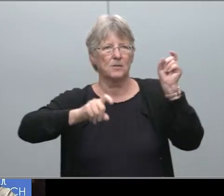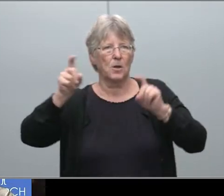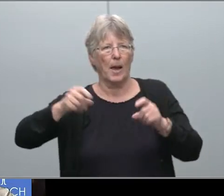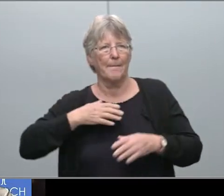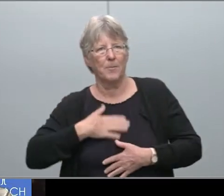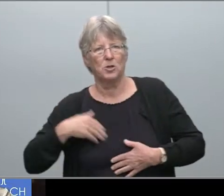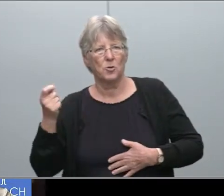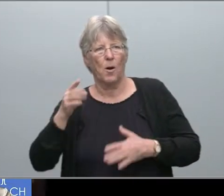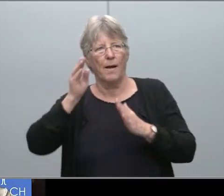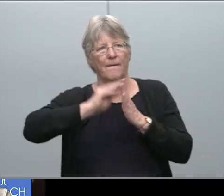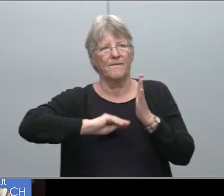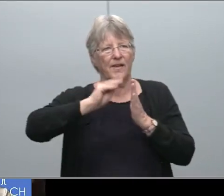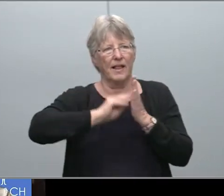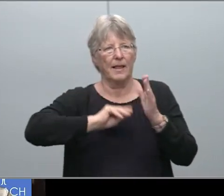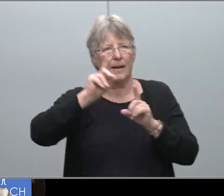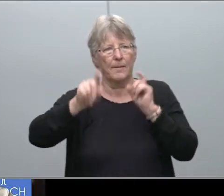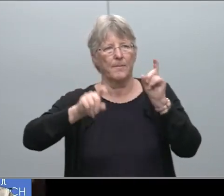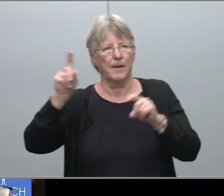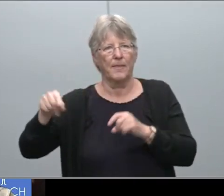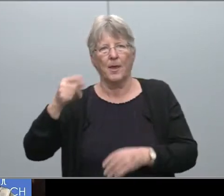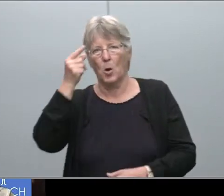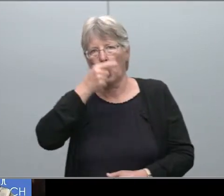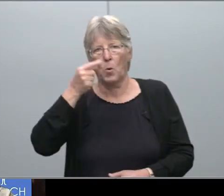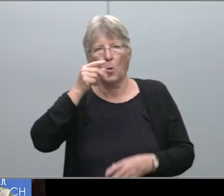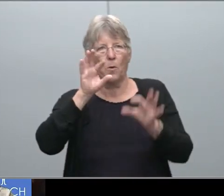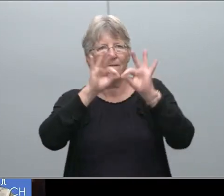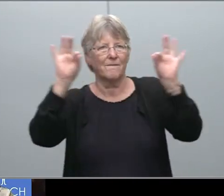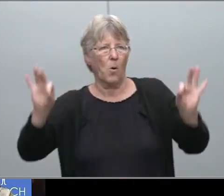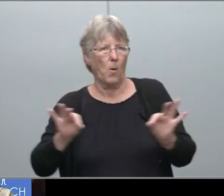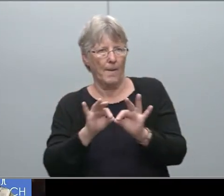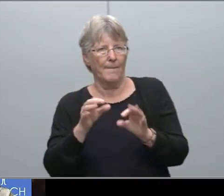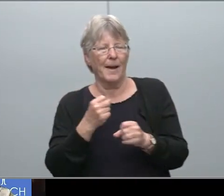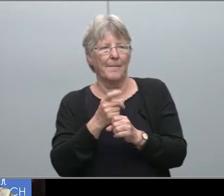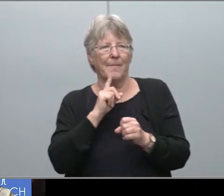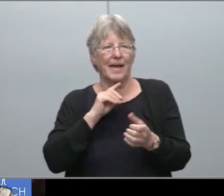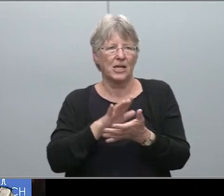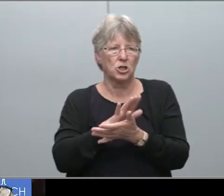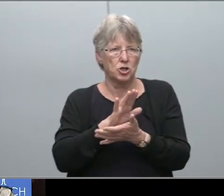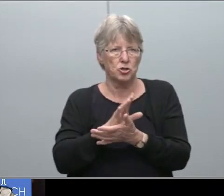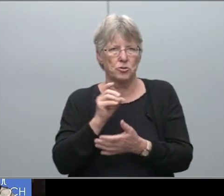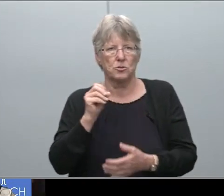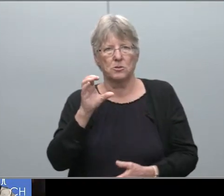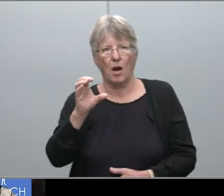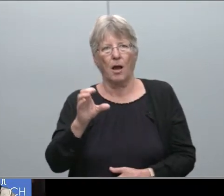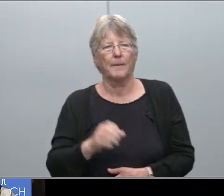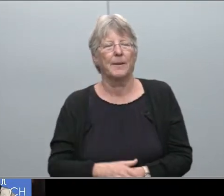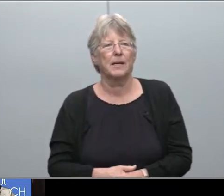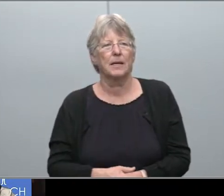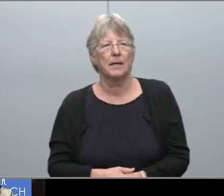And then we have a shout out to Buffum and Cubberley. Yay. Anybody else?